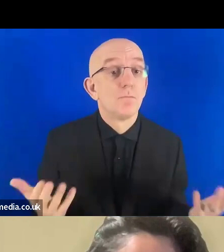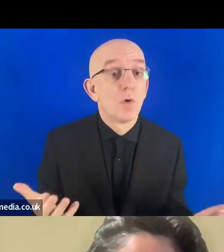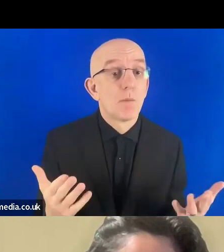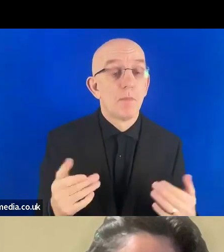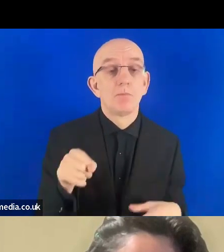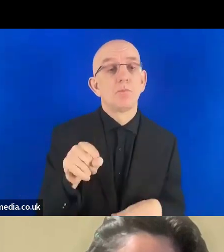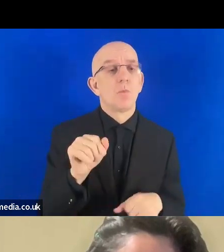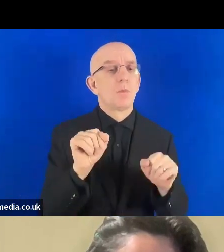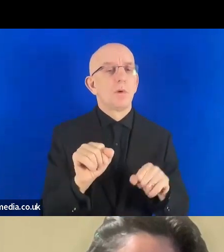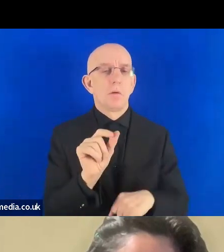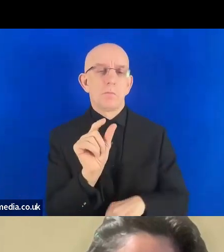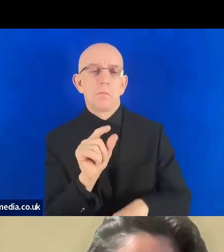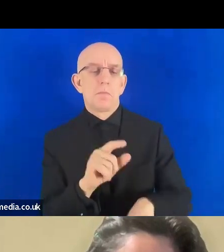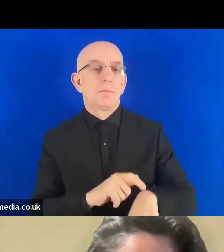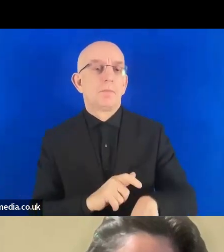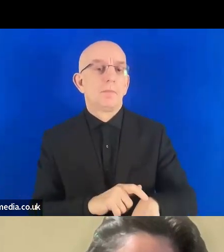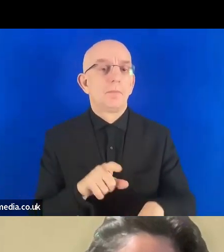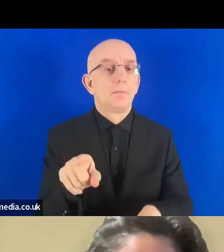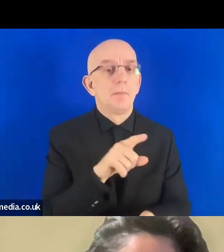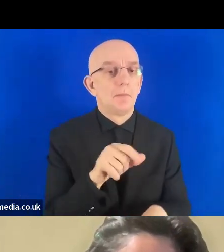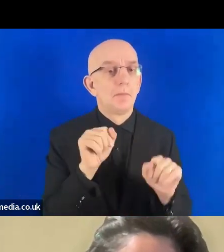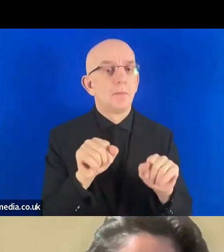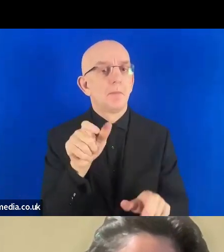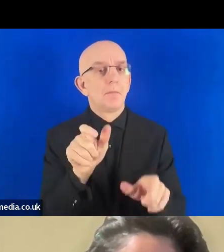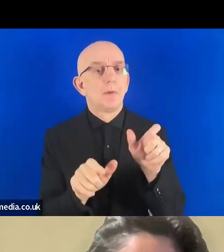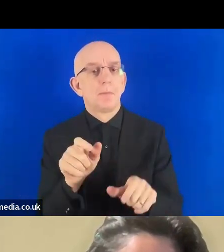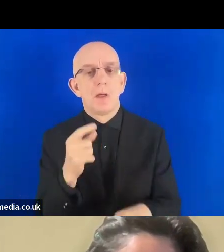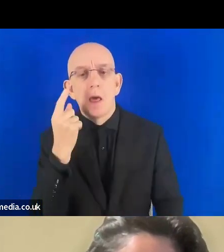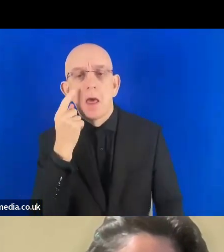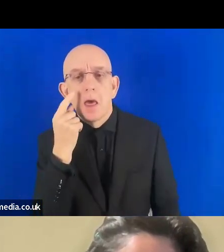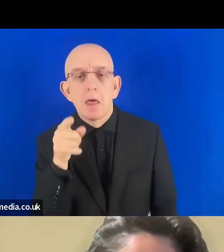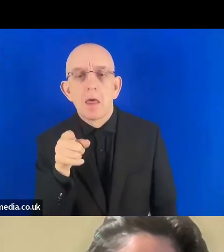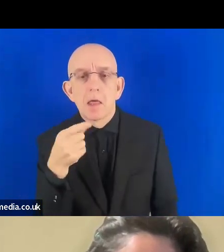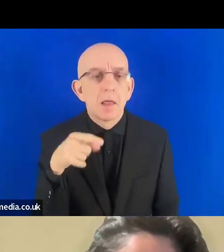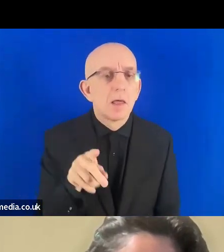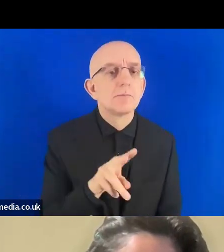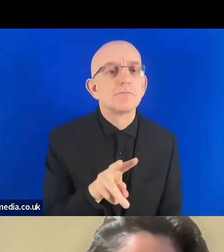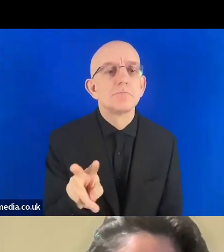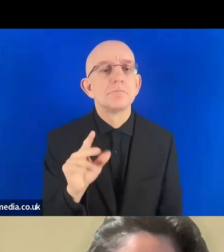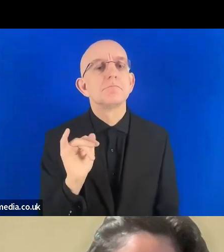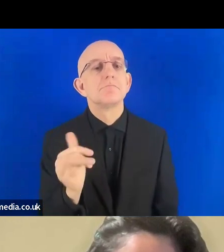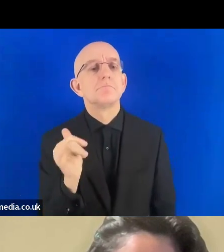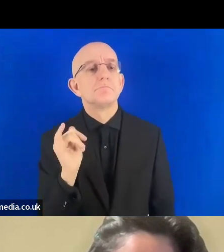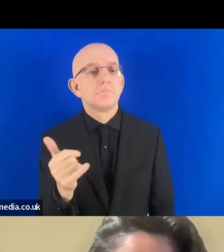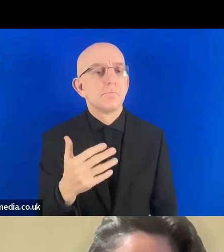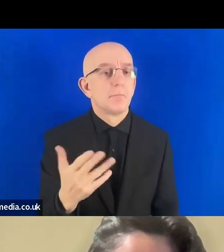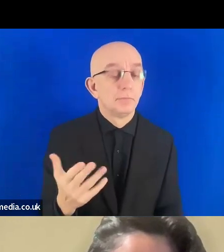for folks, to try that out. And then we could also, to be for the participant that will not be able to log